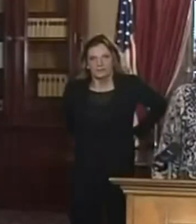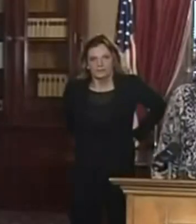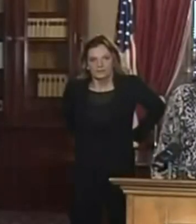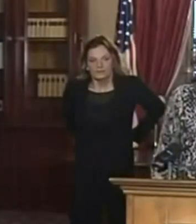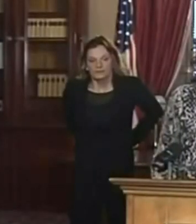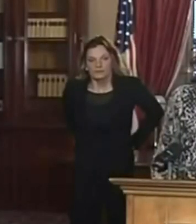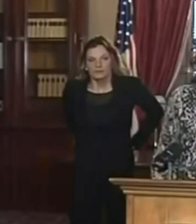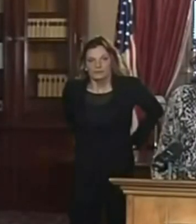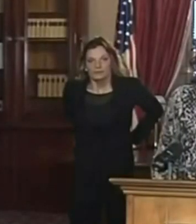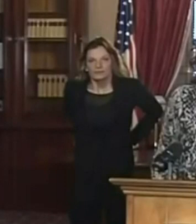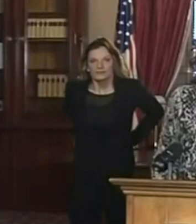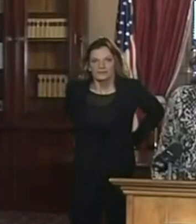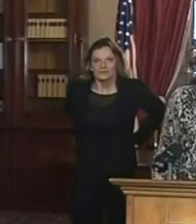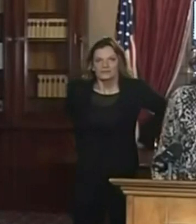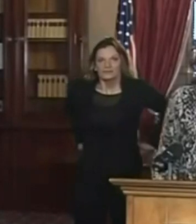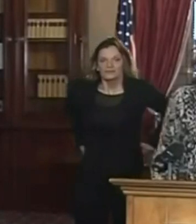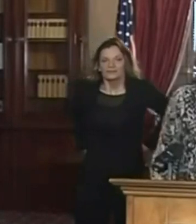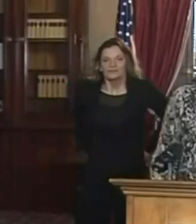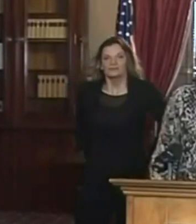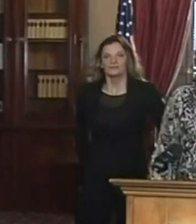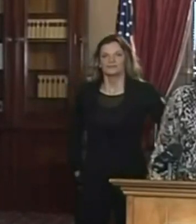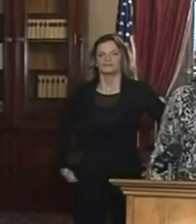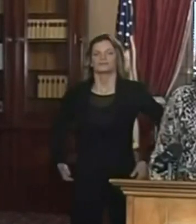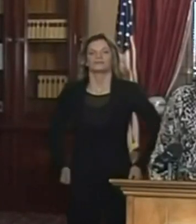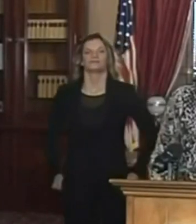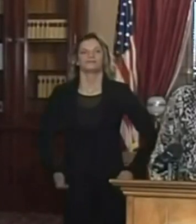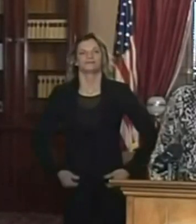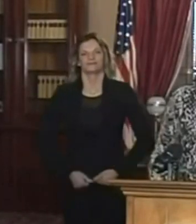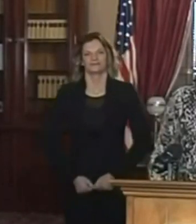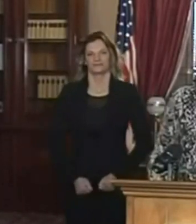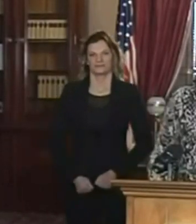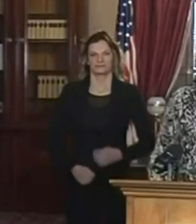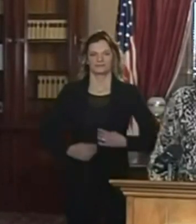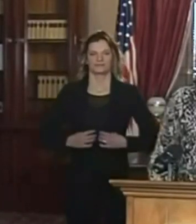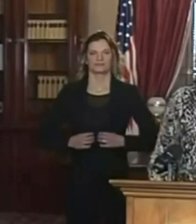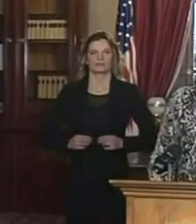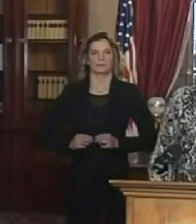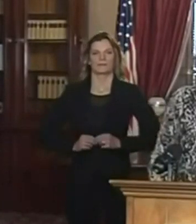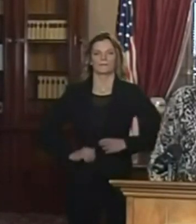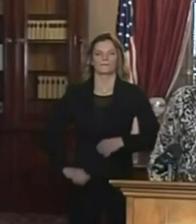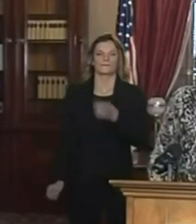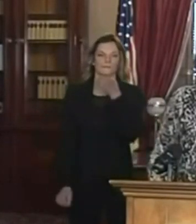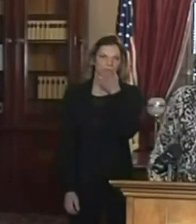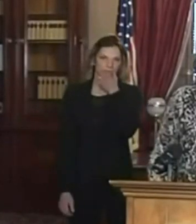HOLIDAYS APPROACHING. Reporter: THE EXTENSION OF THE PAUSE AND COVID RESTRICTIONS REALLY CAME AS NO SURPRISE YESTERDAY.